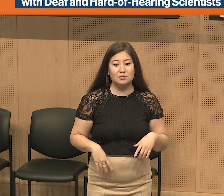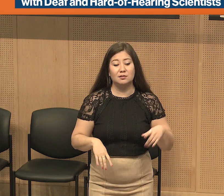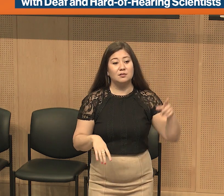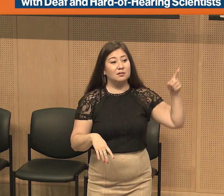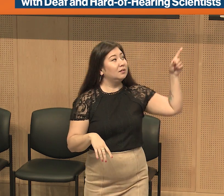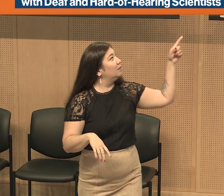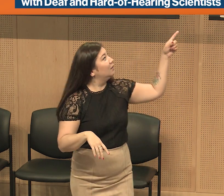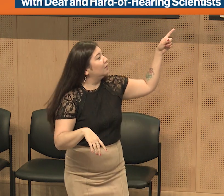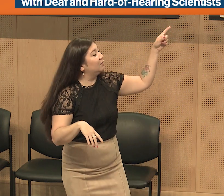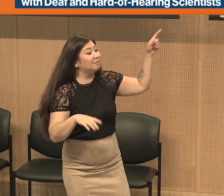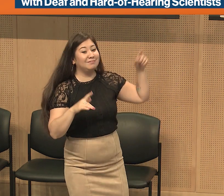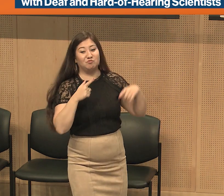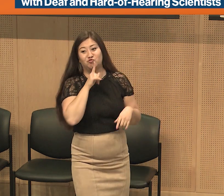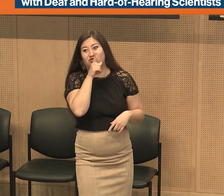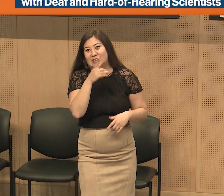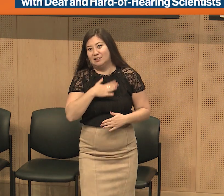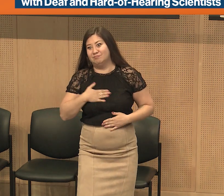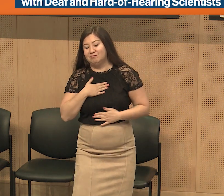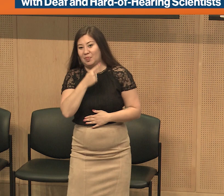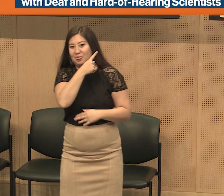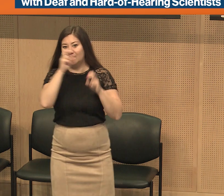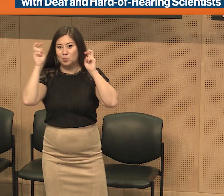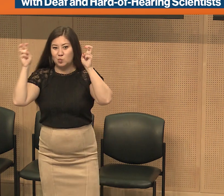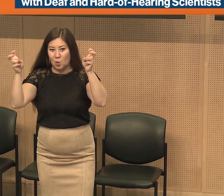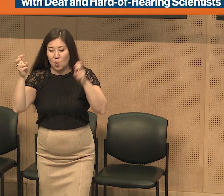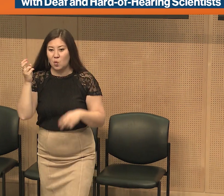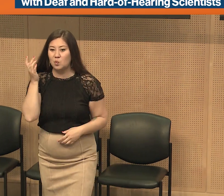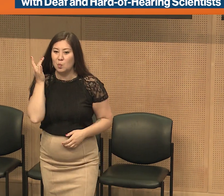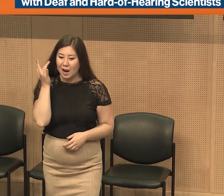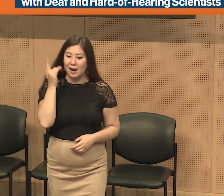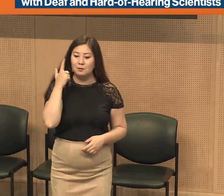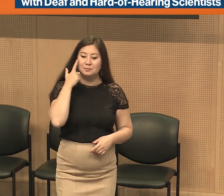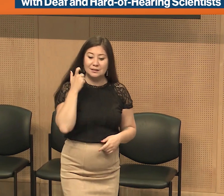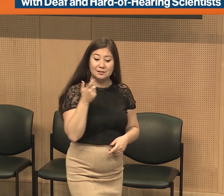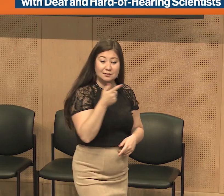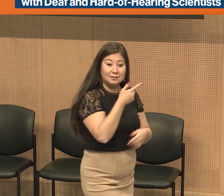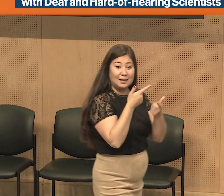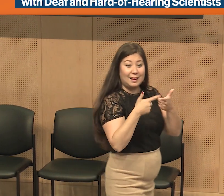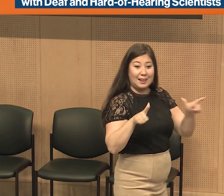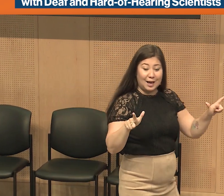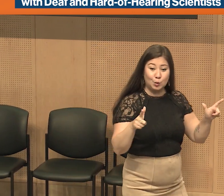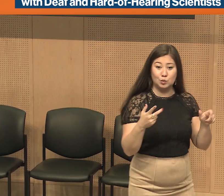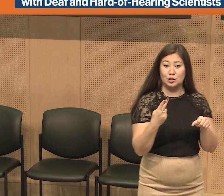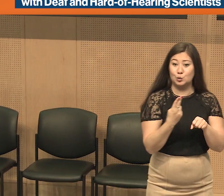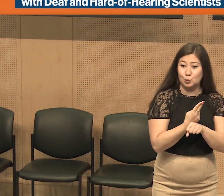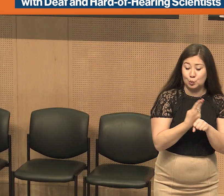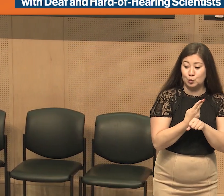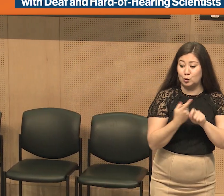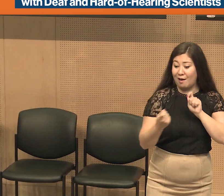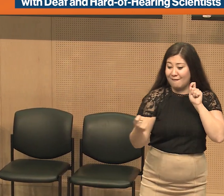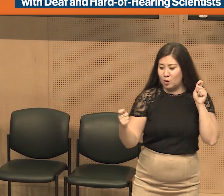and created at the University of Washington. And this quote I find very meaningful,